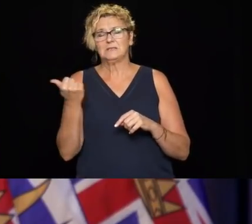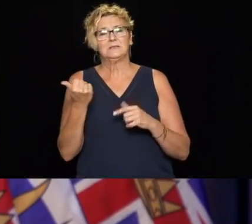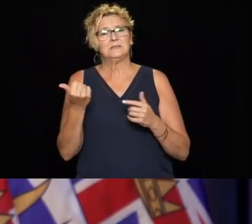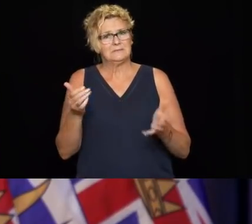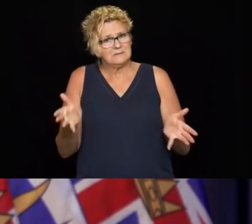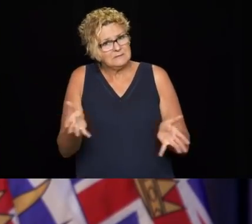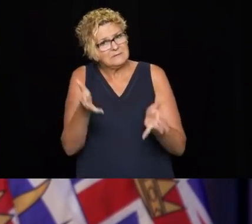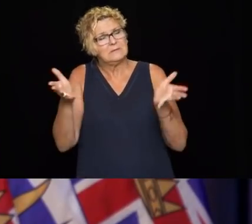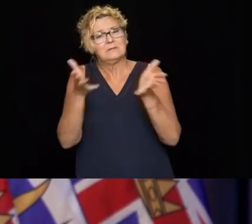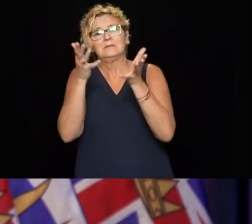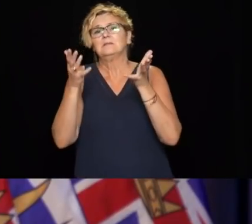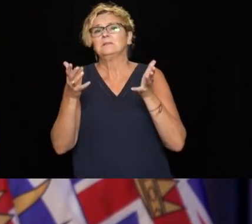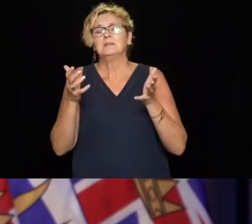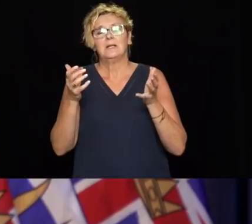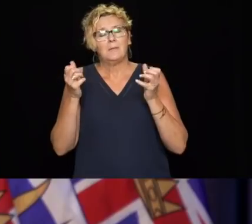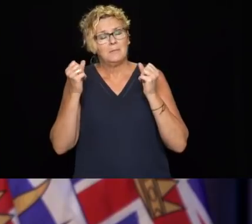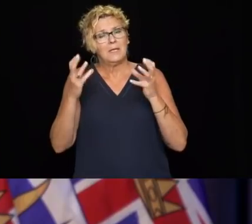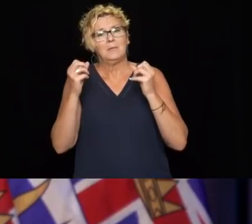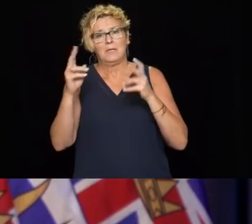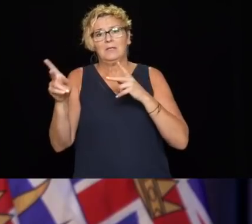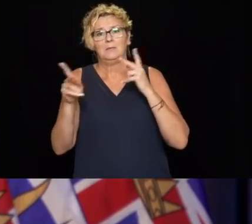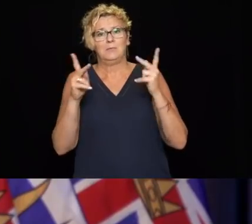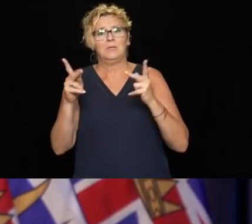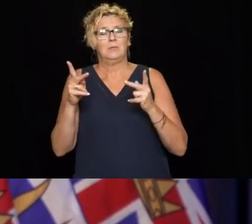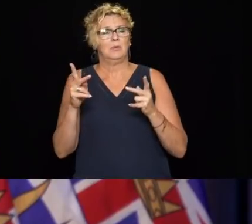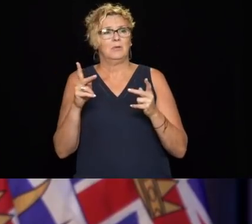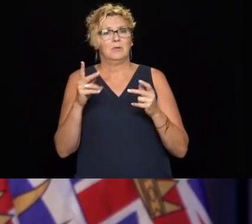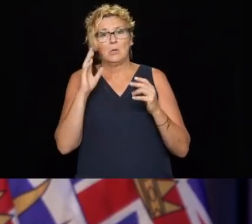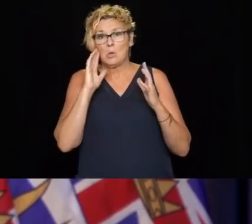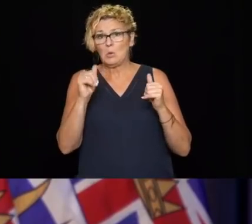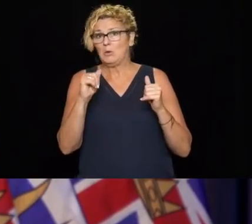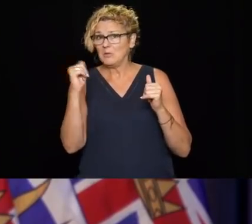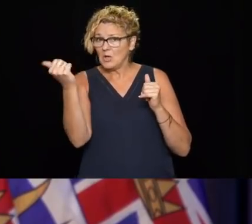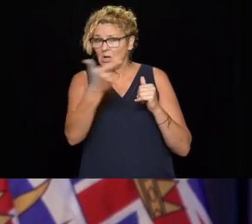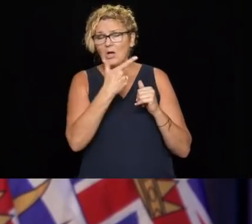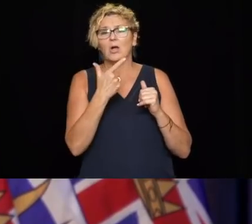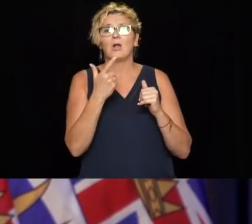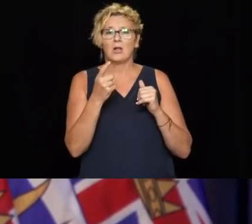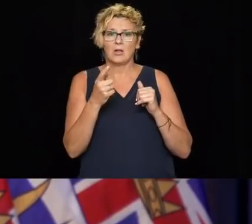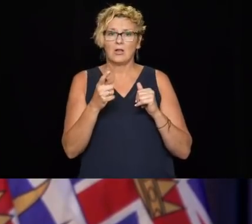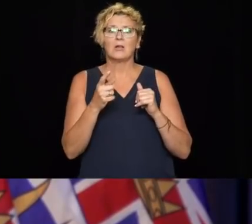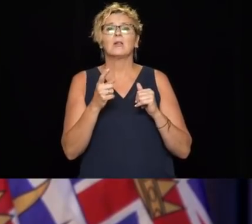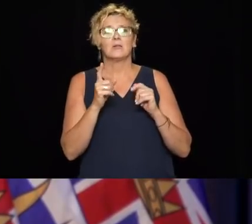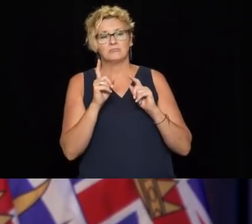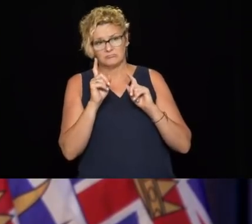and we know as well the influenza causes a severe illness in quite a lot of people particularly elders and seniors.